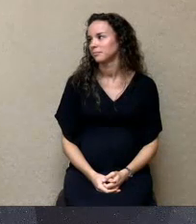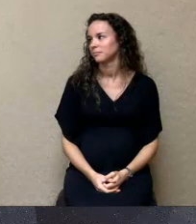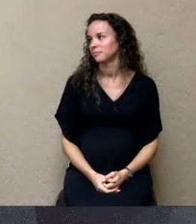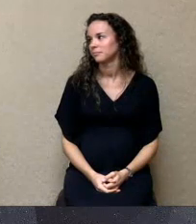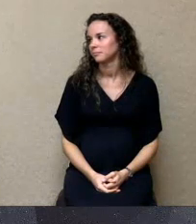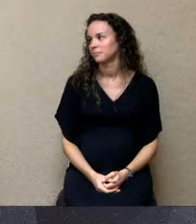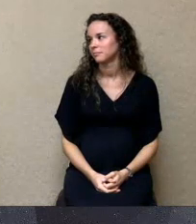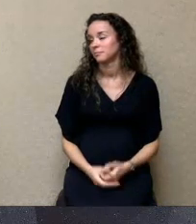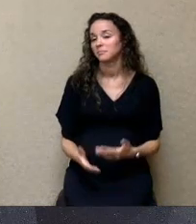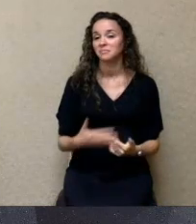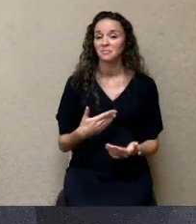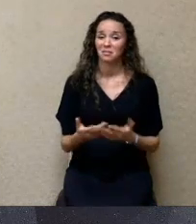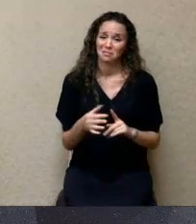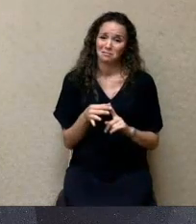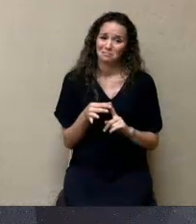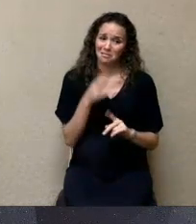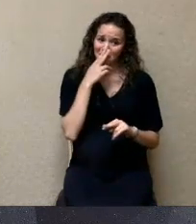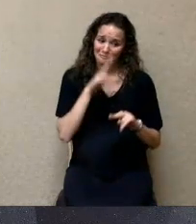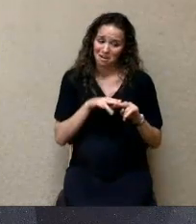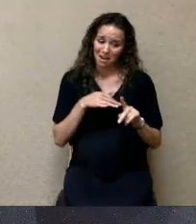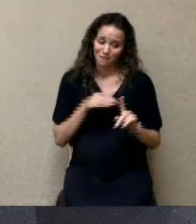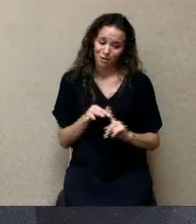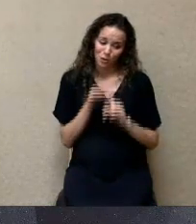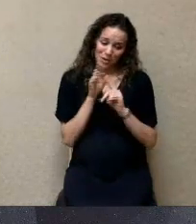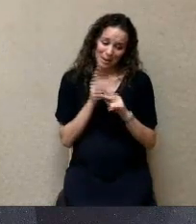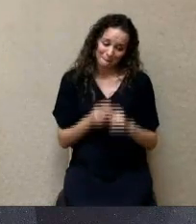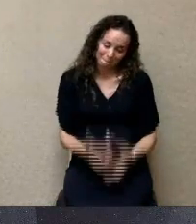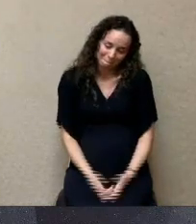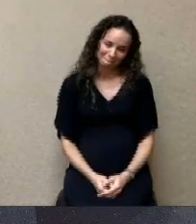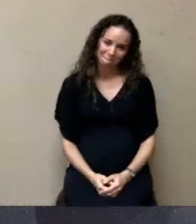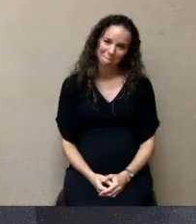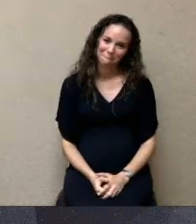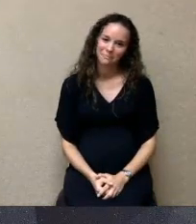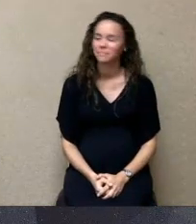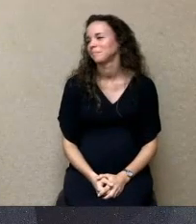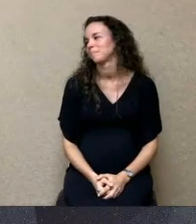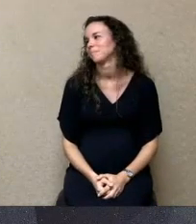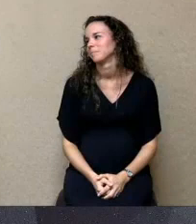But I guess it's fun to have a unique name.